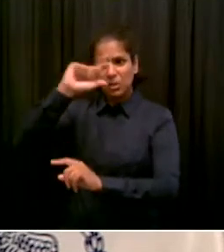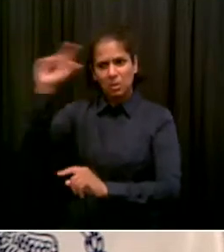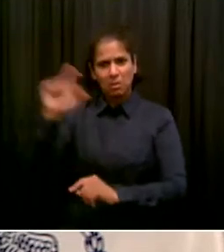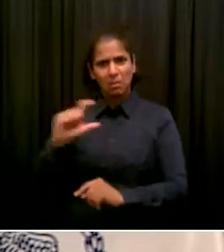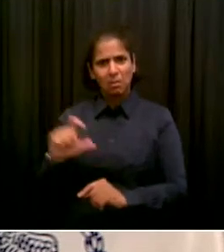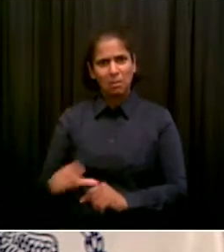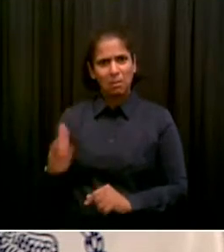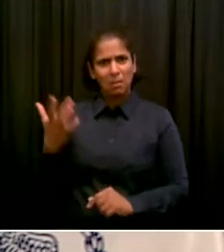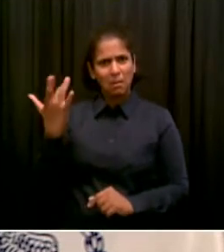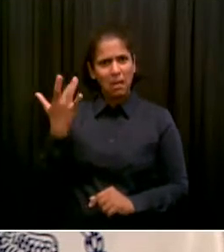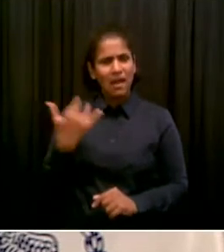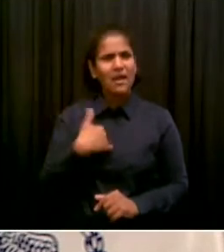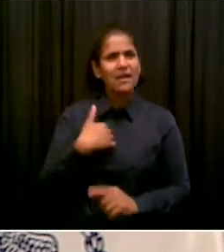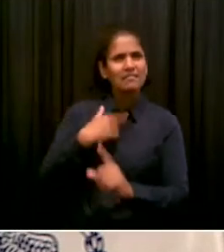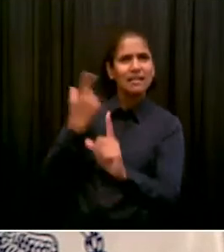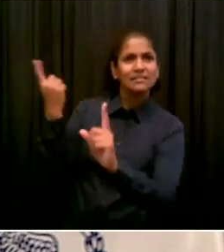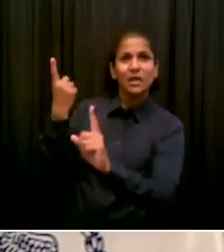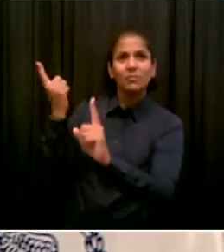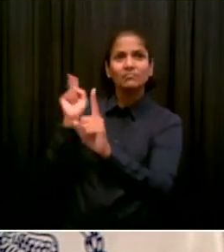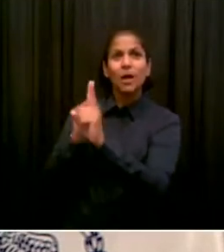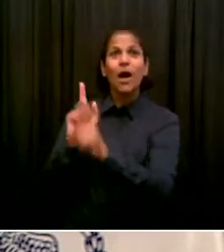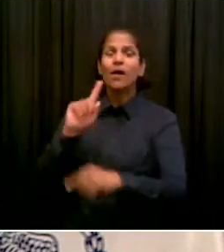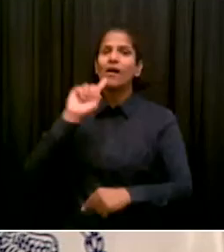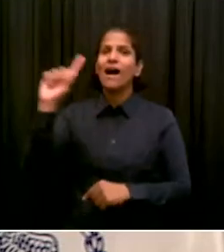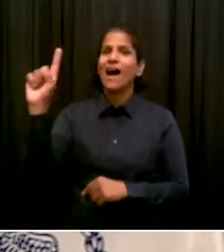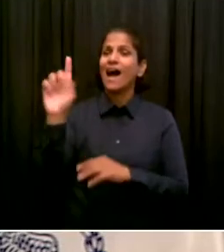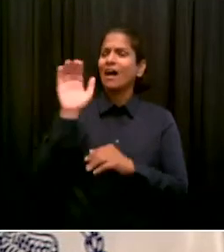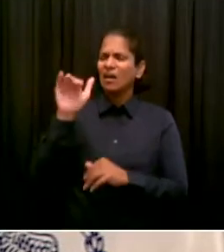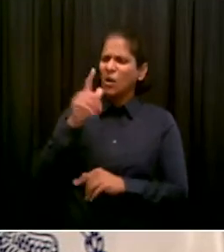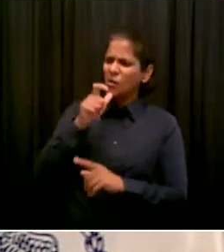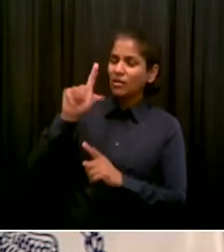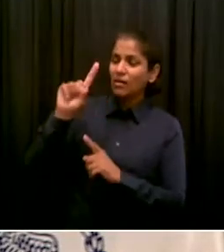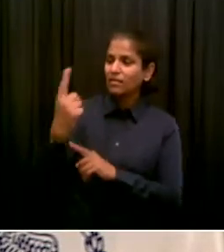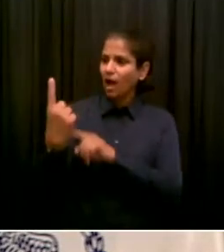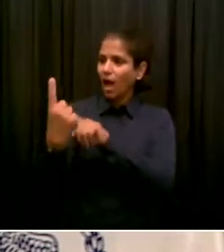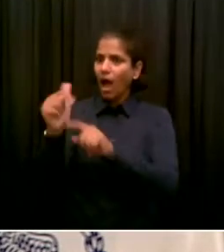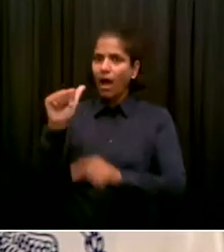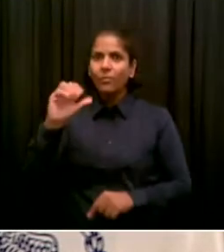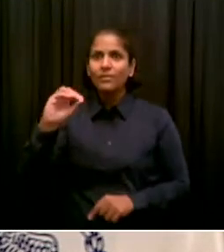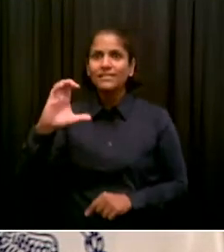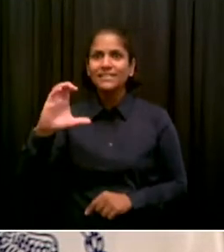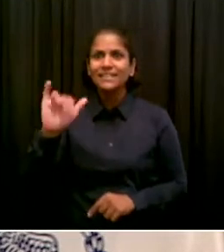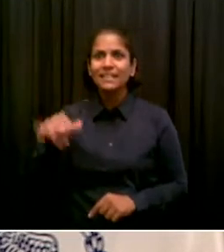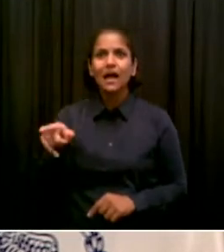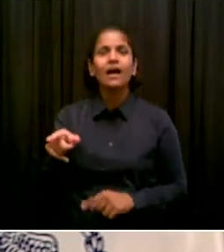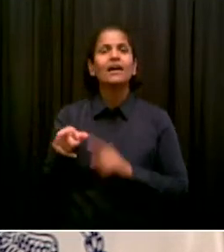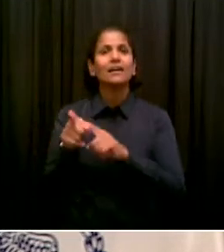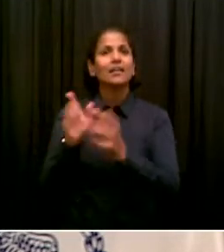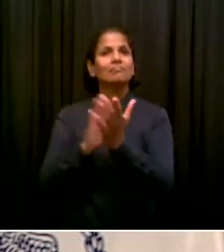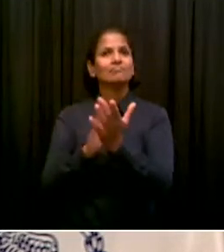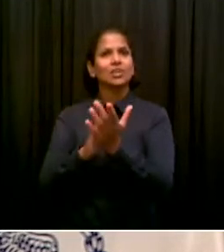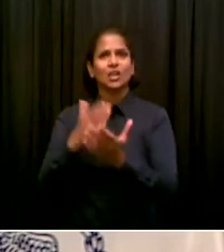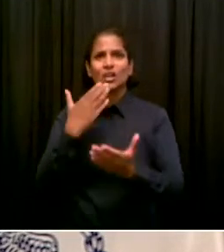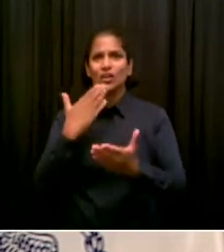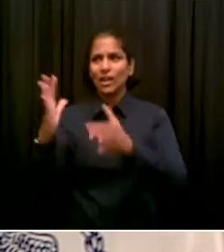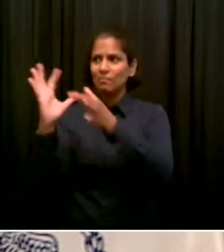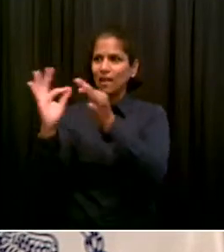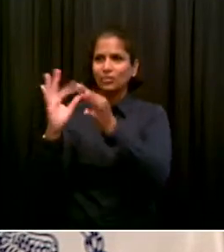TURNED AROUND. WE HAD A REALLY NICE TALK.